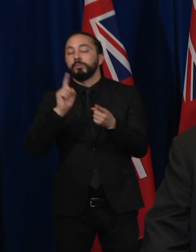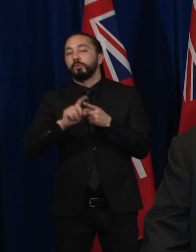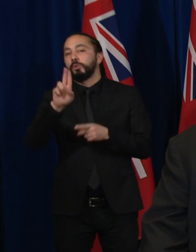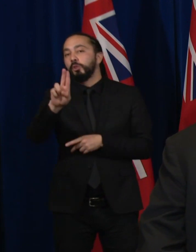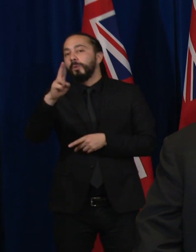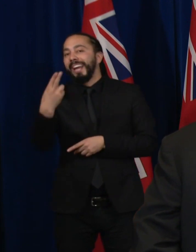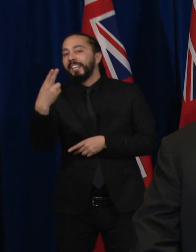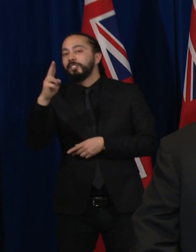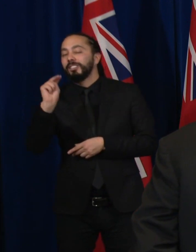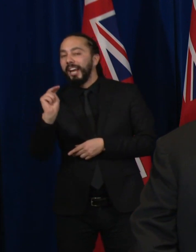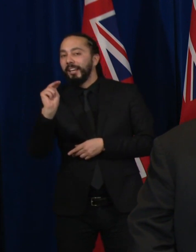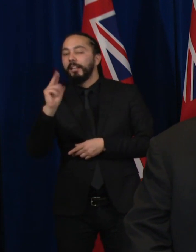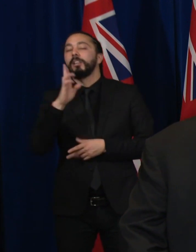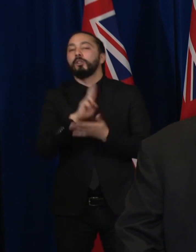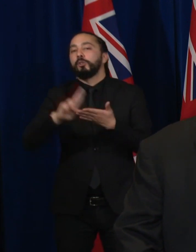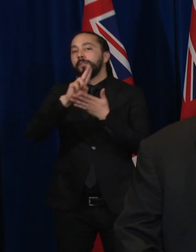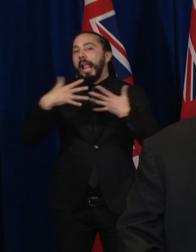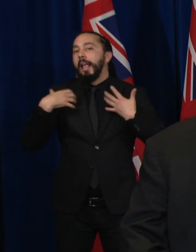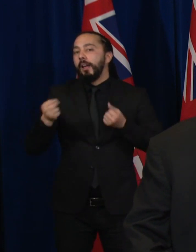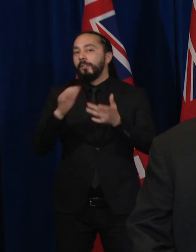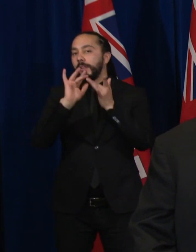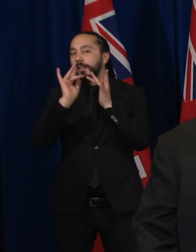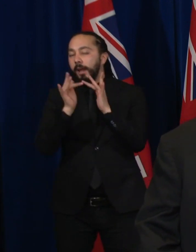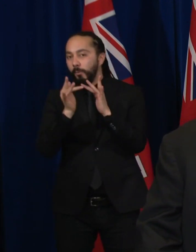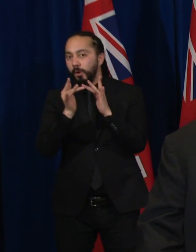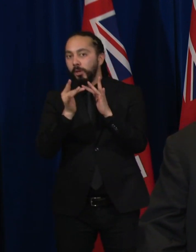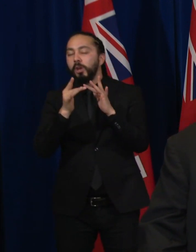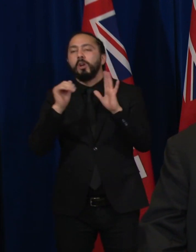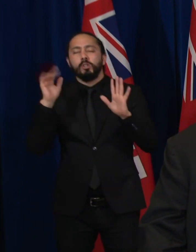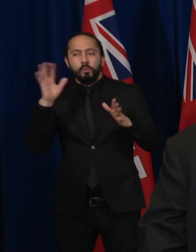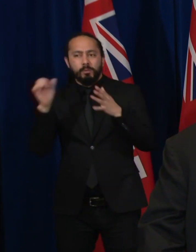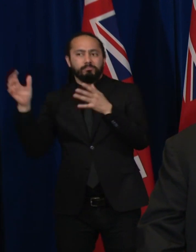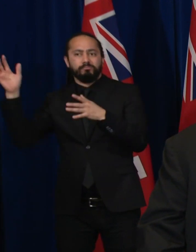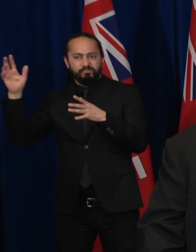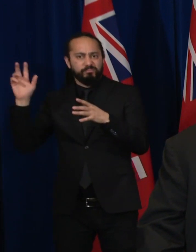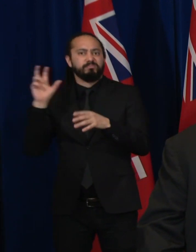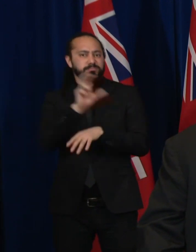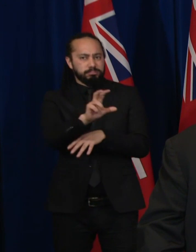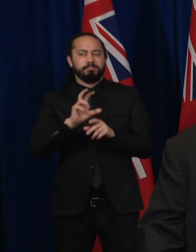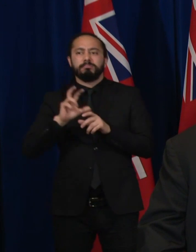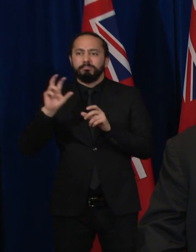Challenging other labour groups to take similar steps. Have you talked